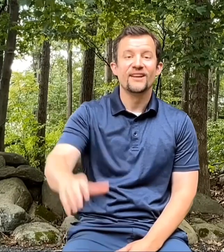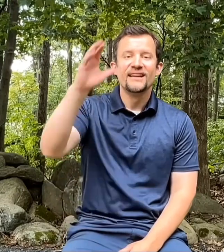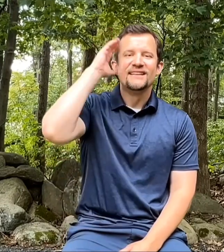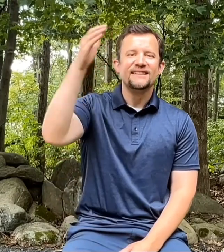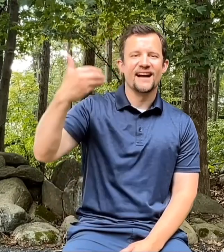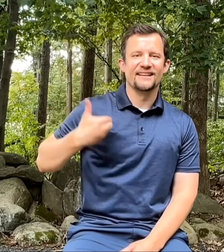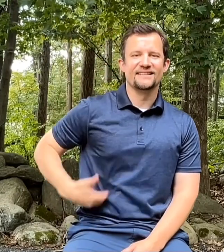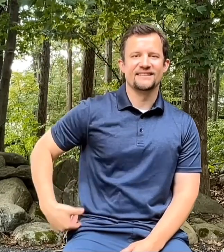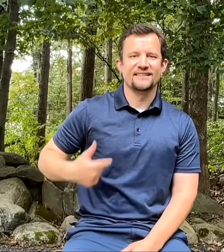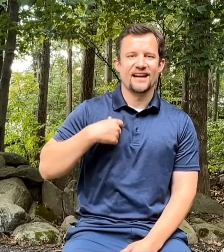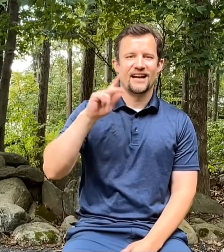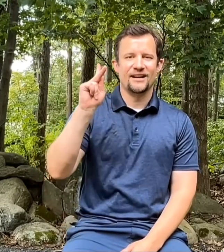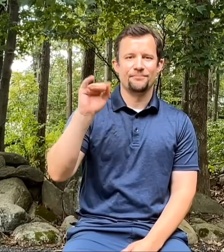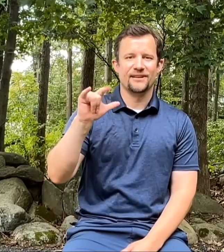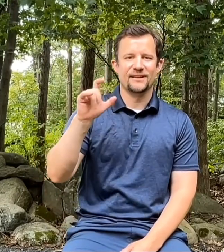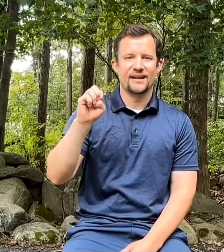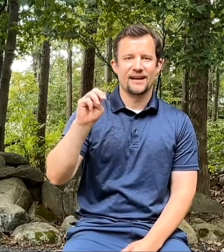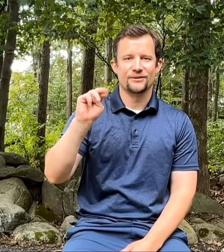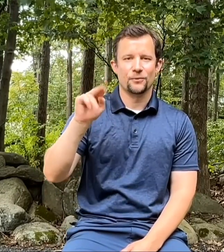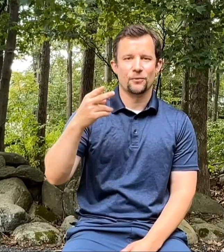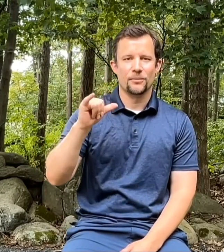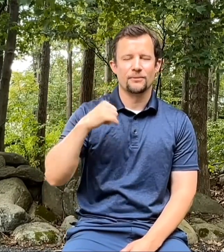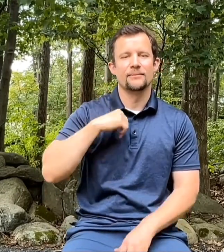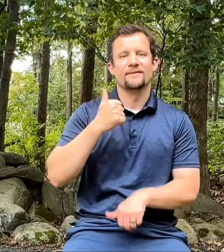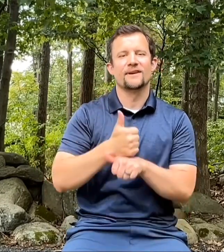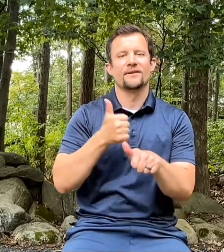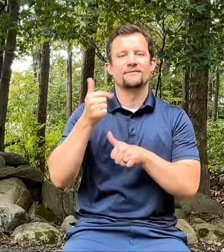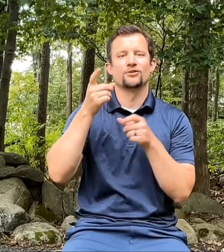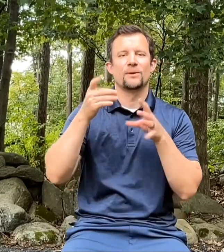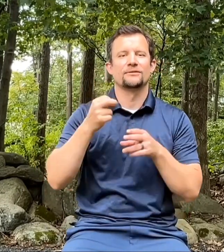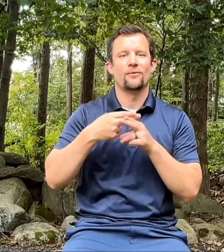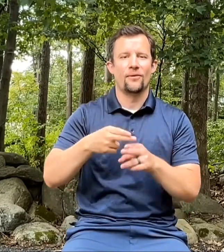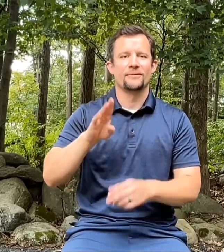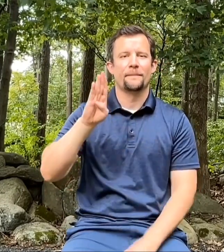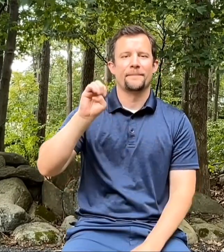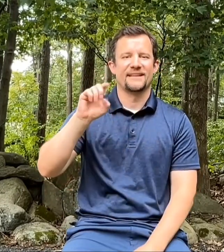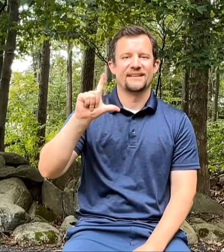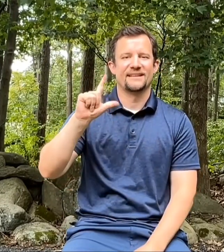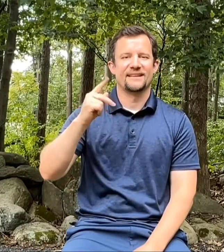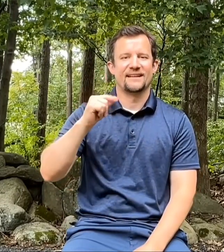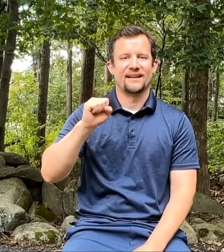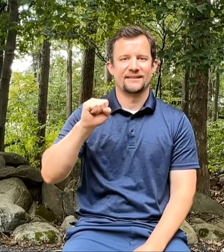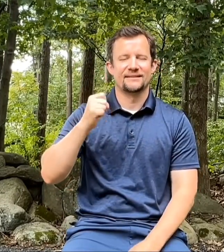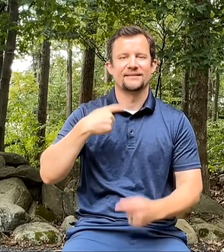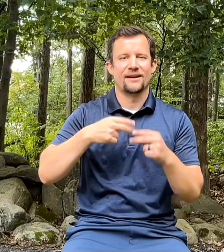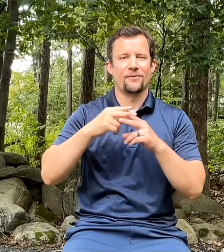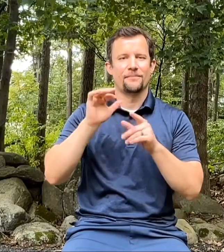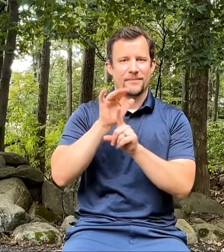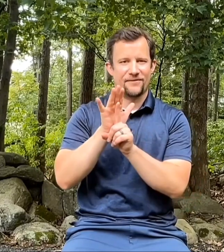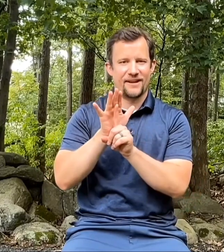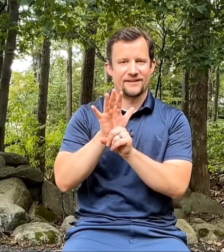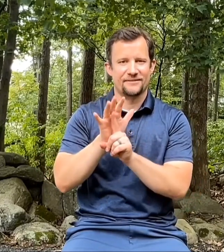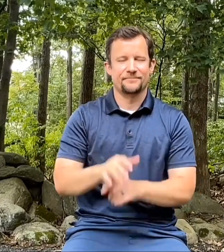Kyle: I am Kyle Murphy, founder and executive director of Be Lights.